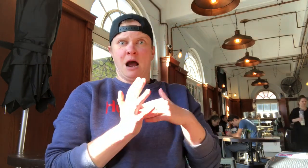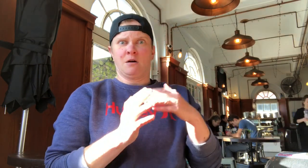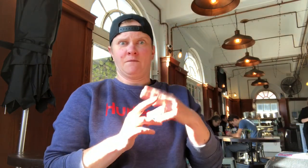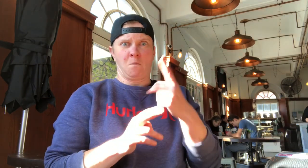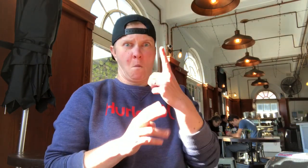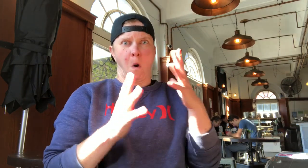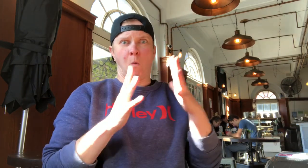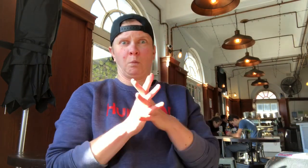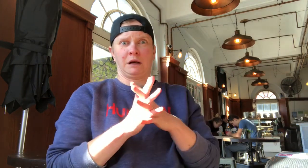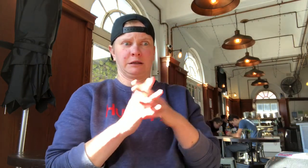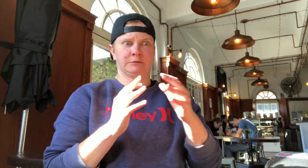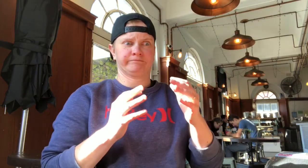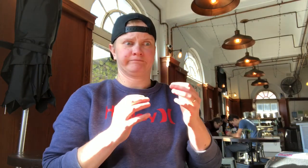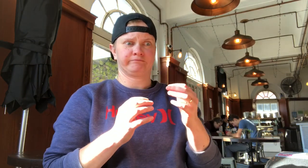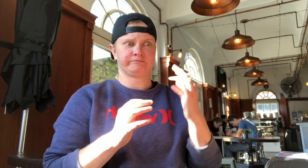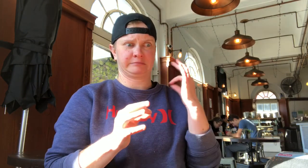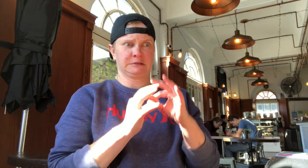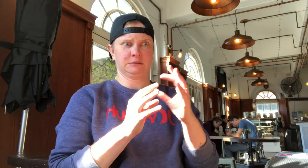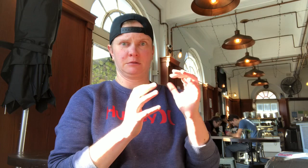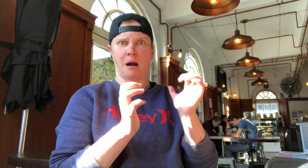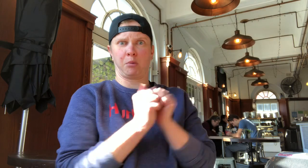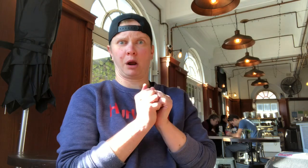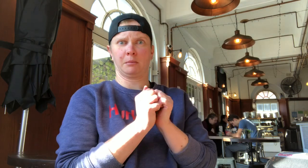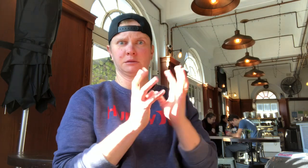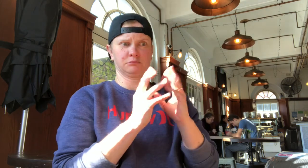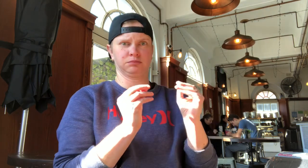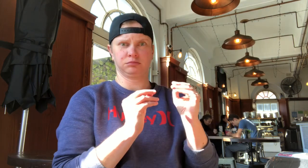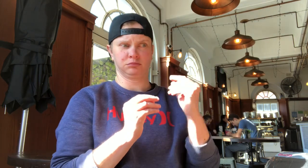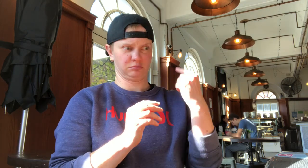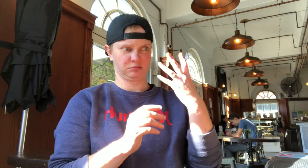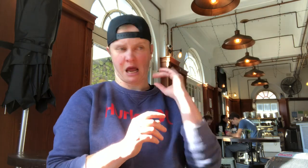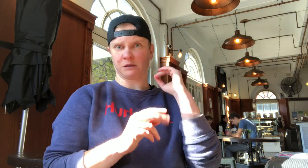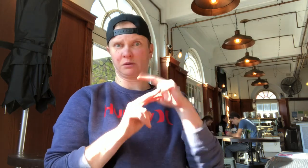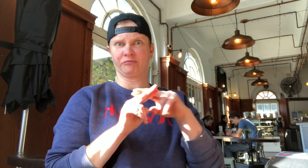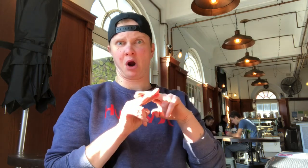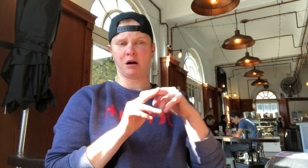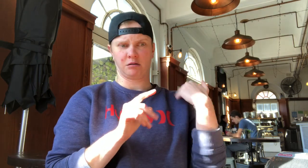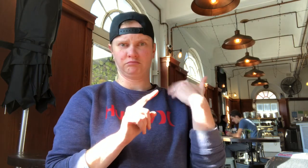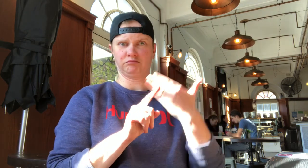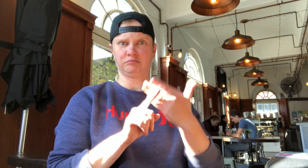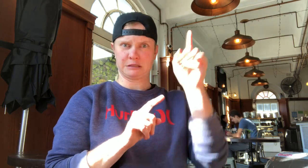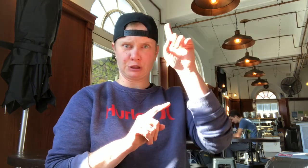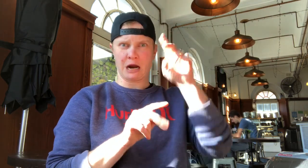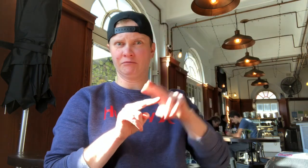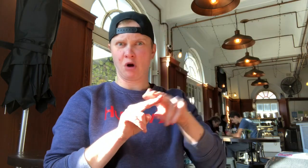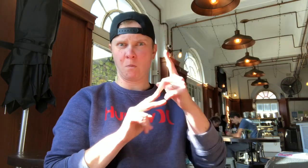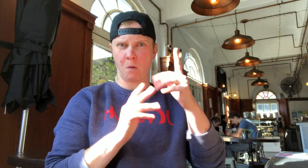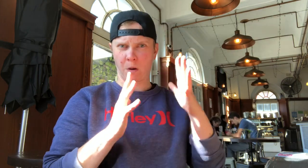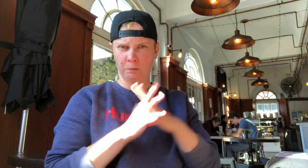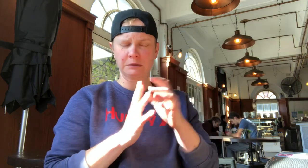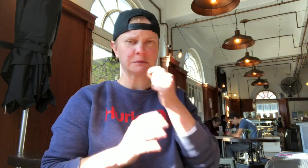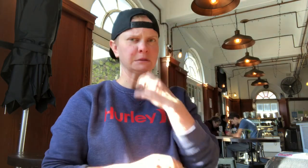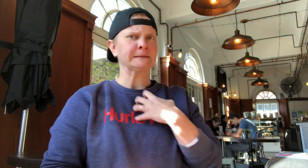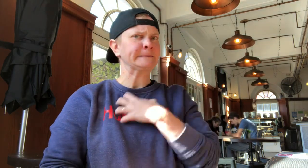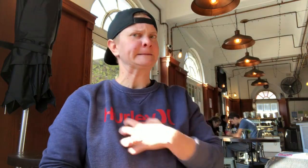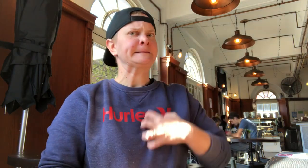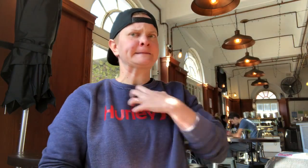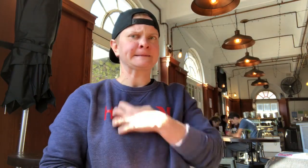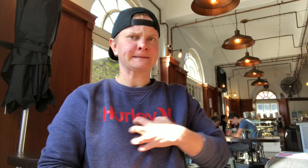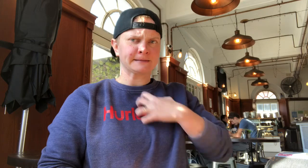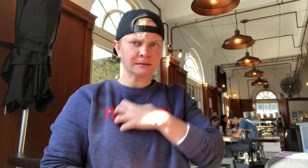Since a week from the cancelled appointment, I've had anxiety and frustrating